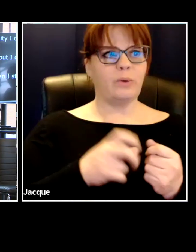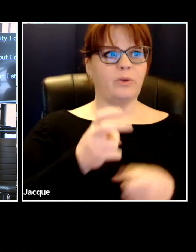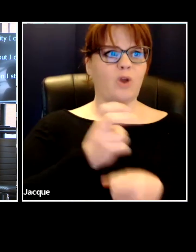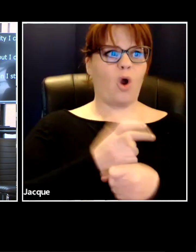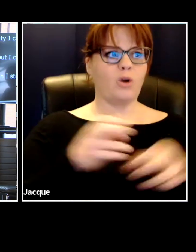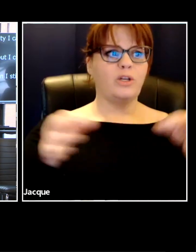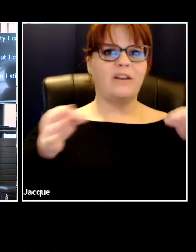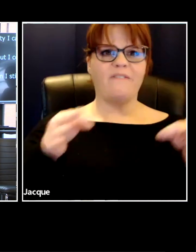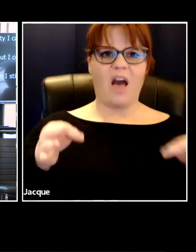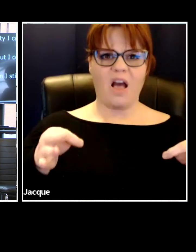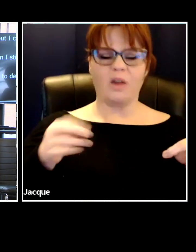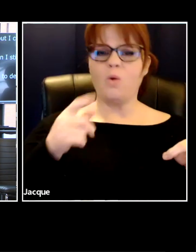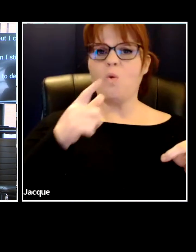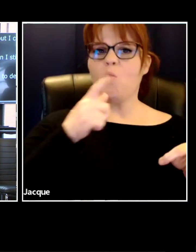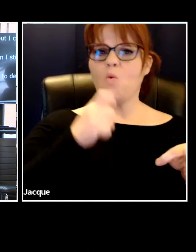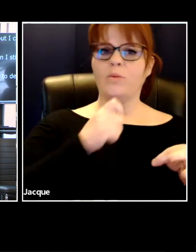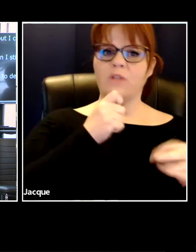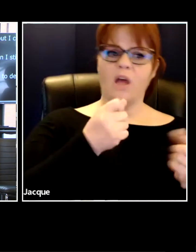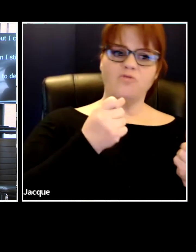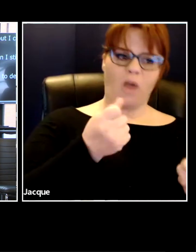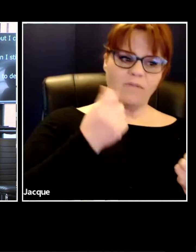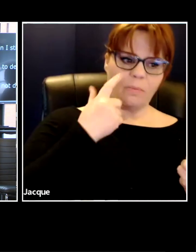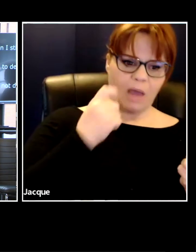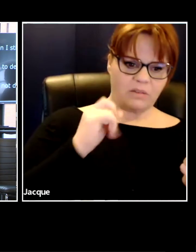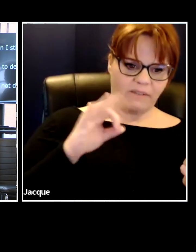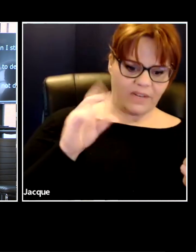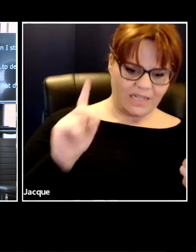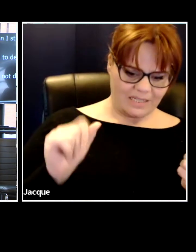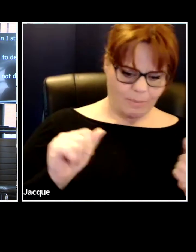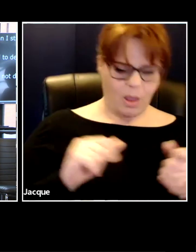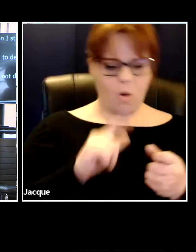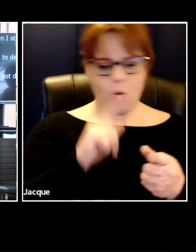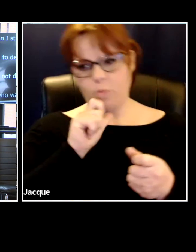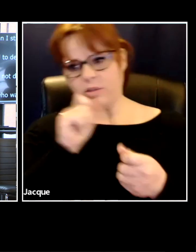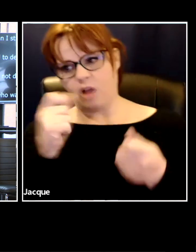who was not driving because of a disability and who was not driving for other reasons. And I